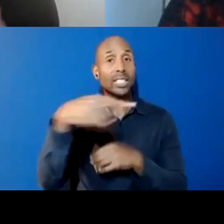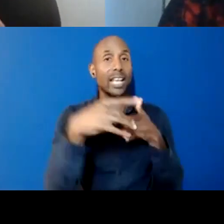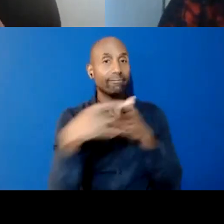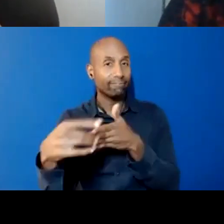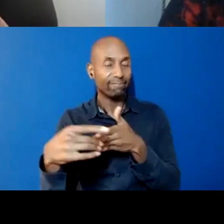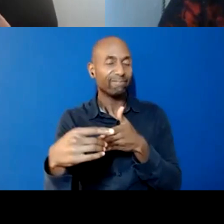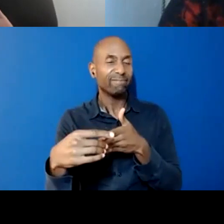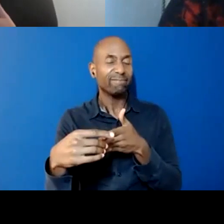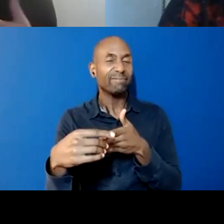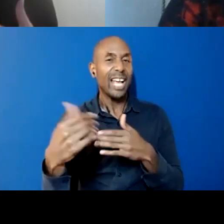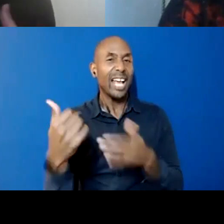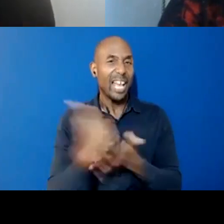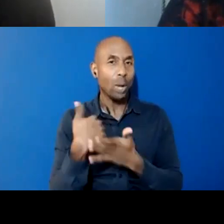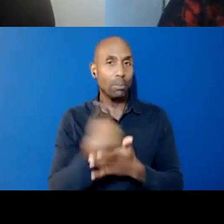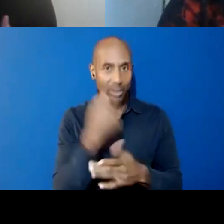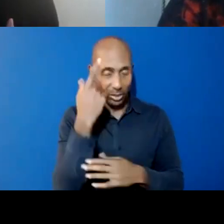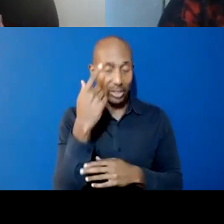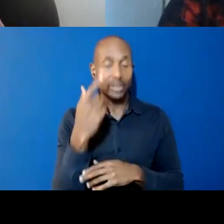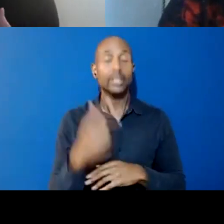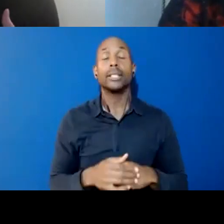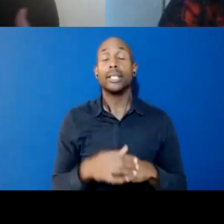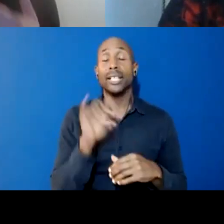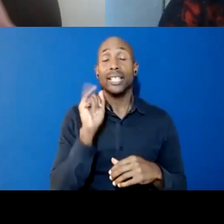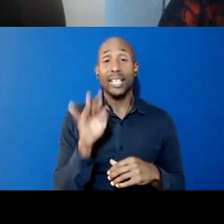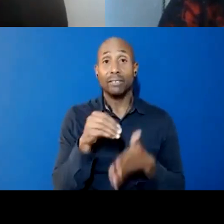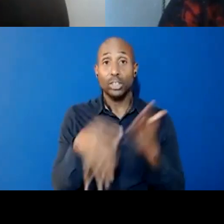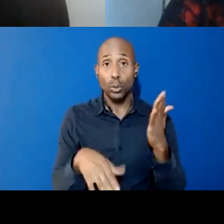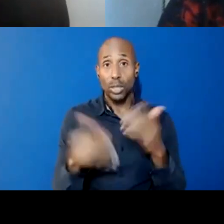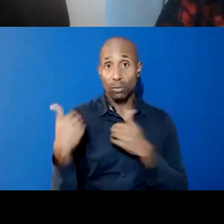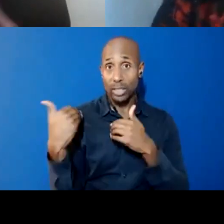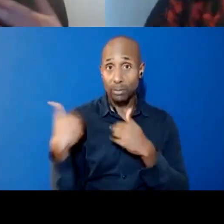the student is responsible for paying for themselves on on the UT of Austin campus is